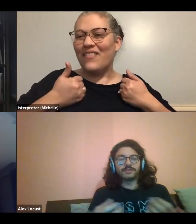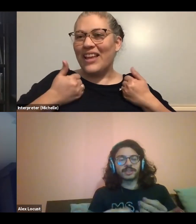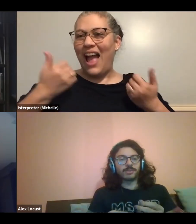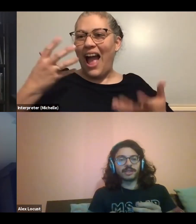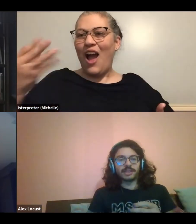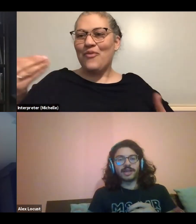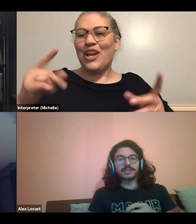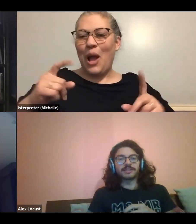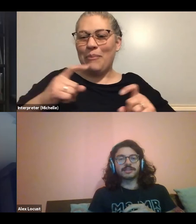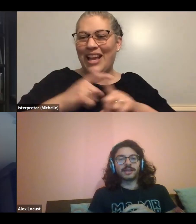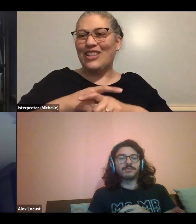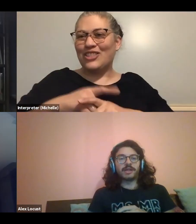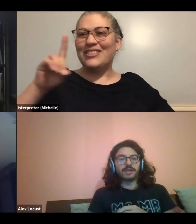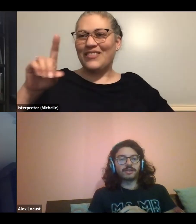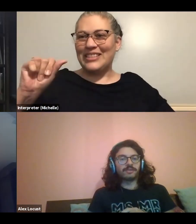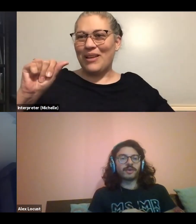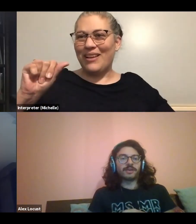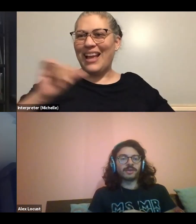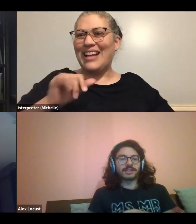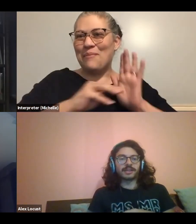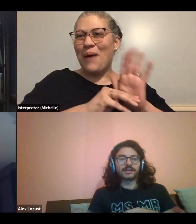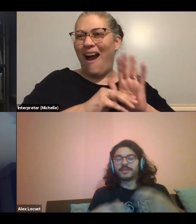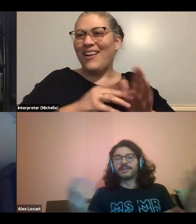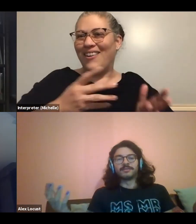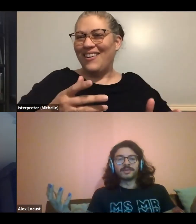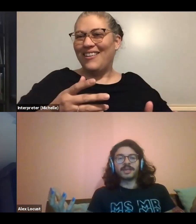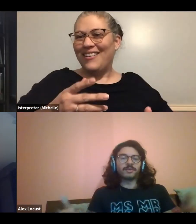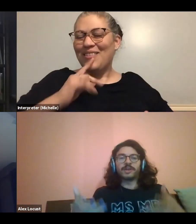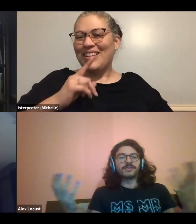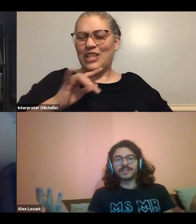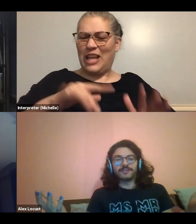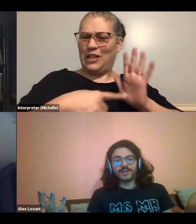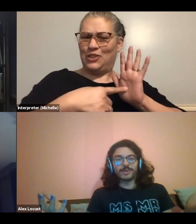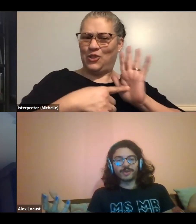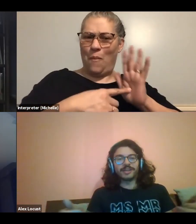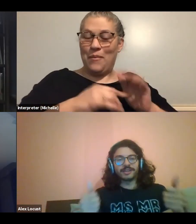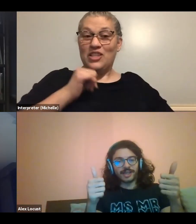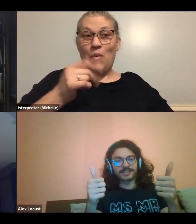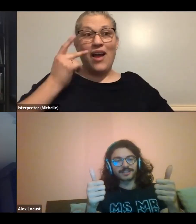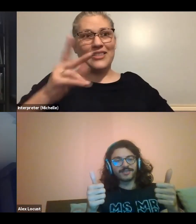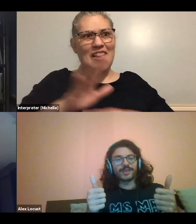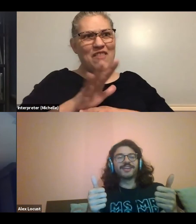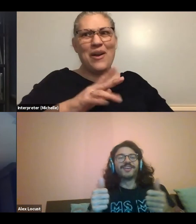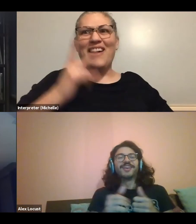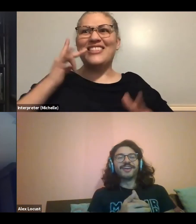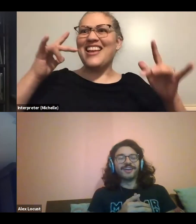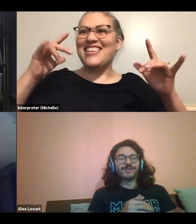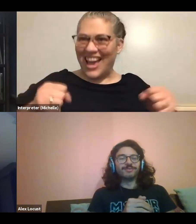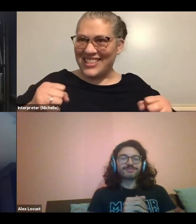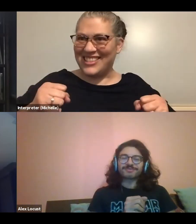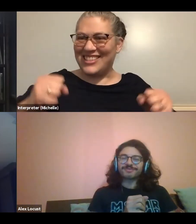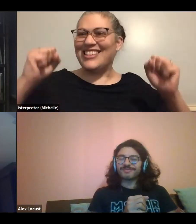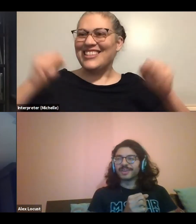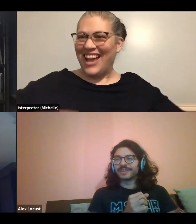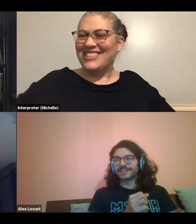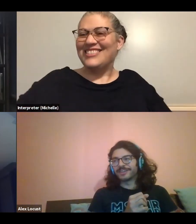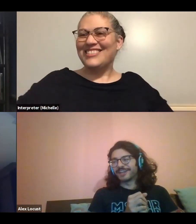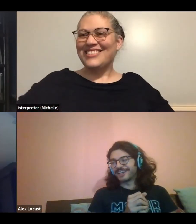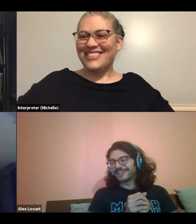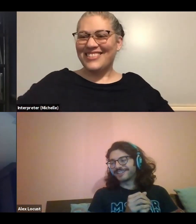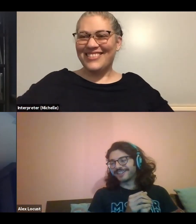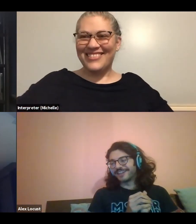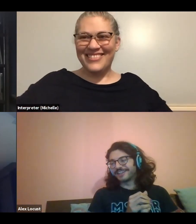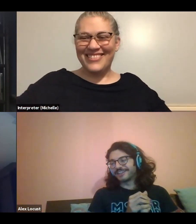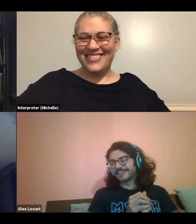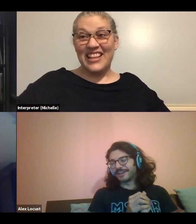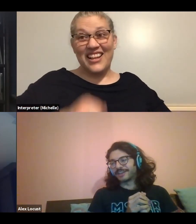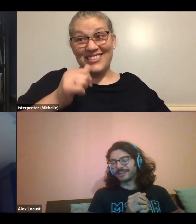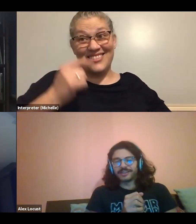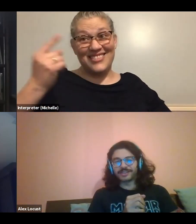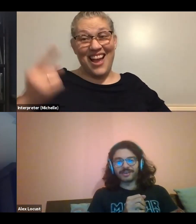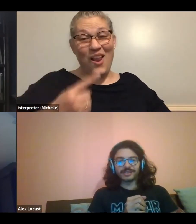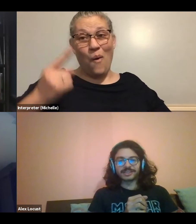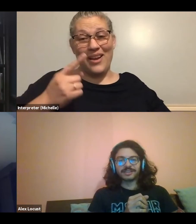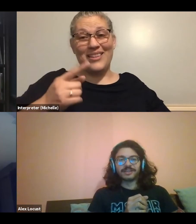Alex Locust: that's definitely not the case, and I think that just always deepens my relationship to disability community, I think it helps challenge me to be more empathetic and more conscious of where people are coming into their experiences with it.